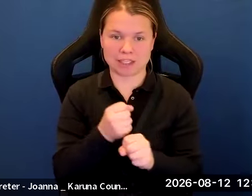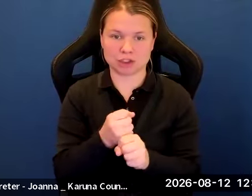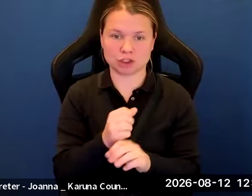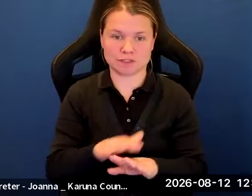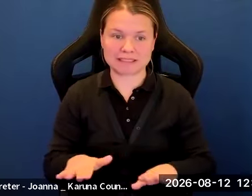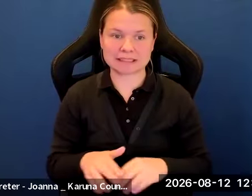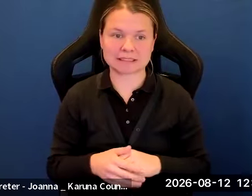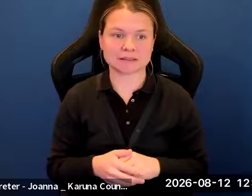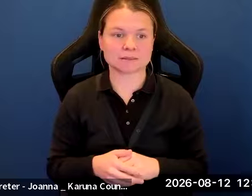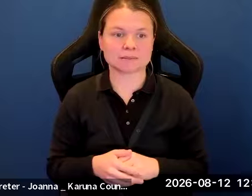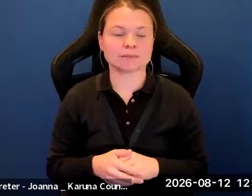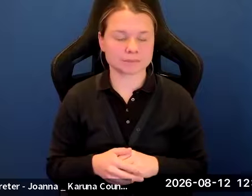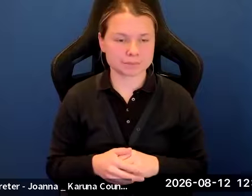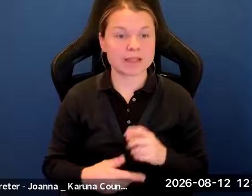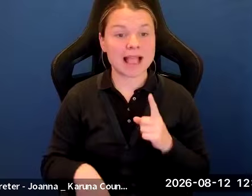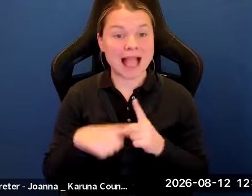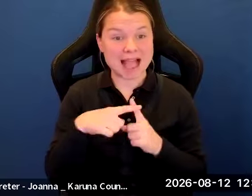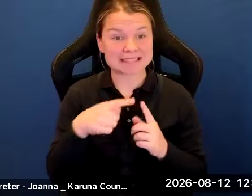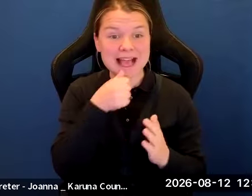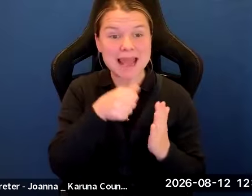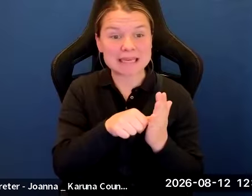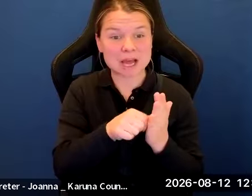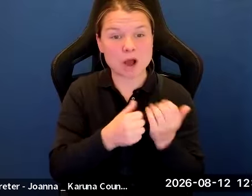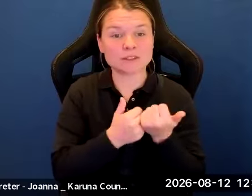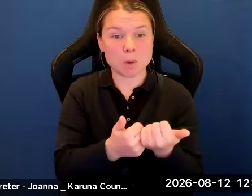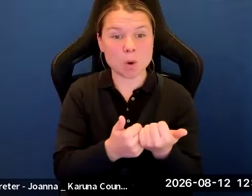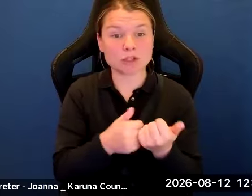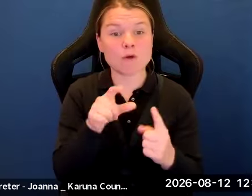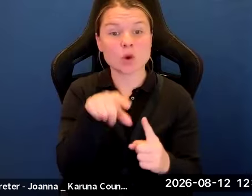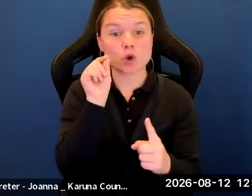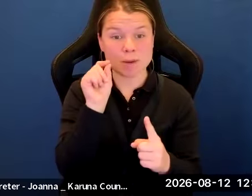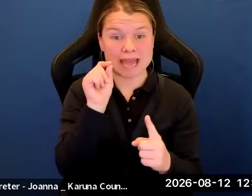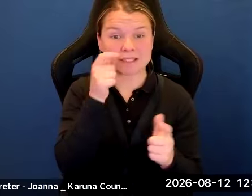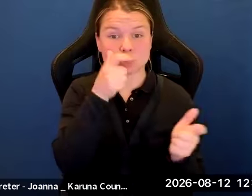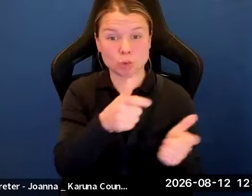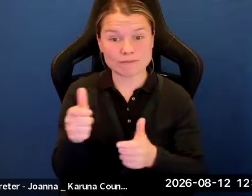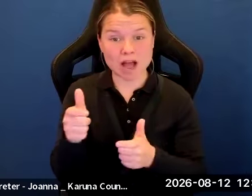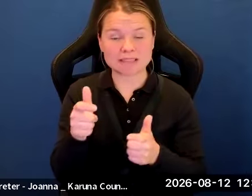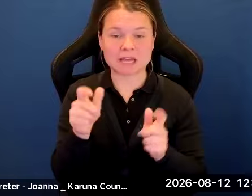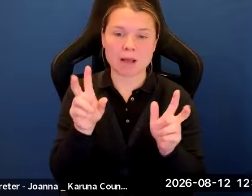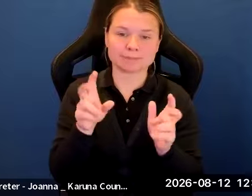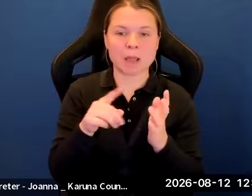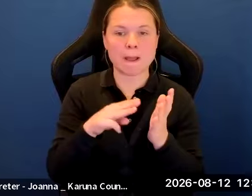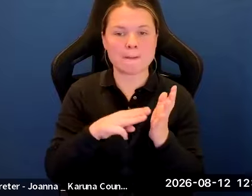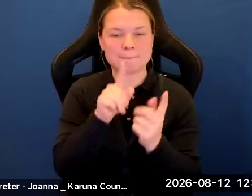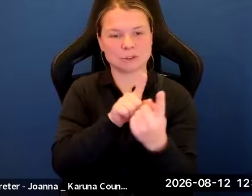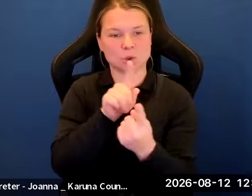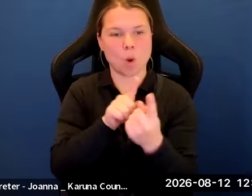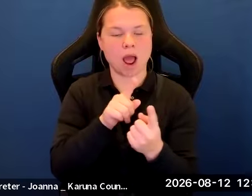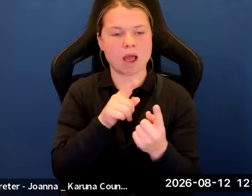free to edit that one but please keep it to a maximum of four pages. You will also need to get a letter of support